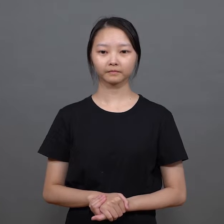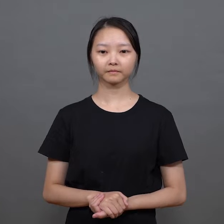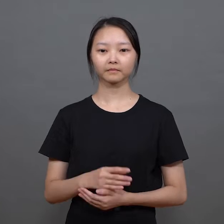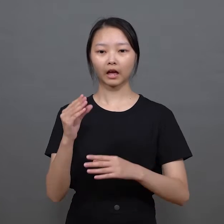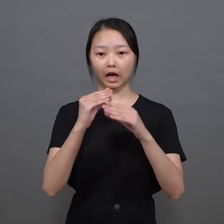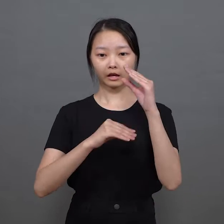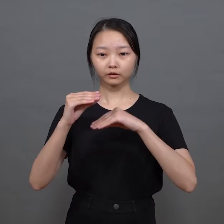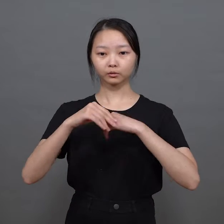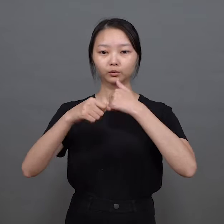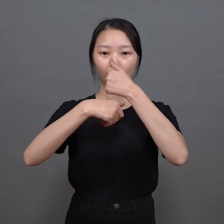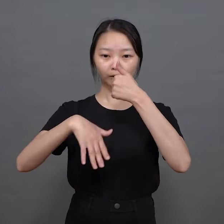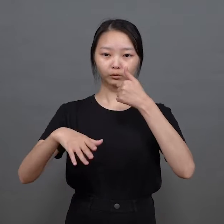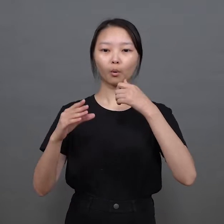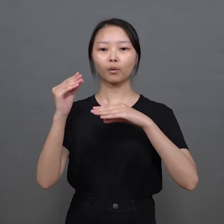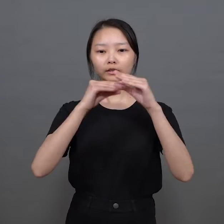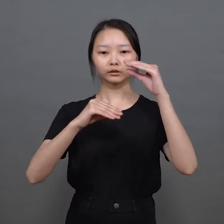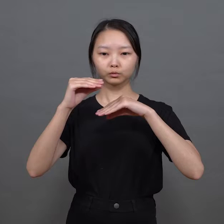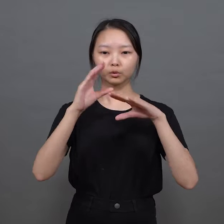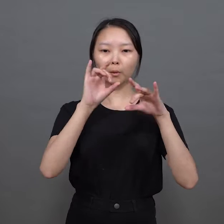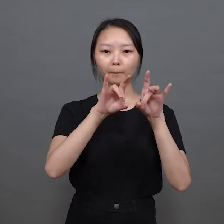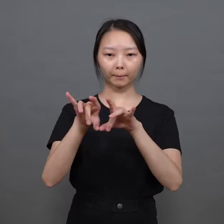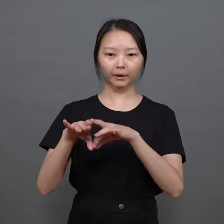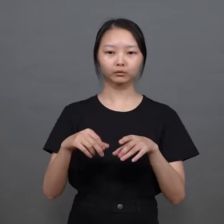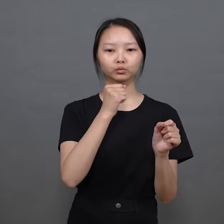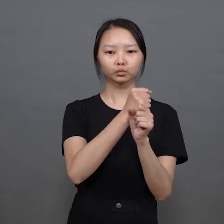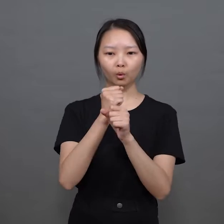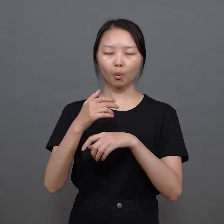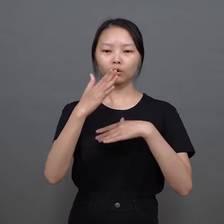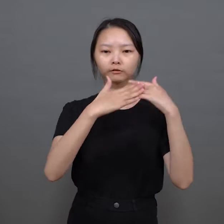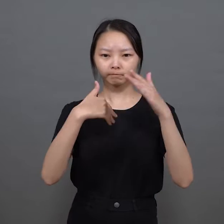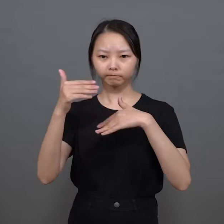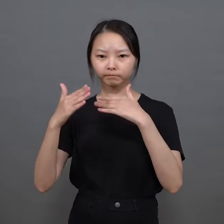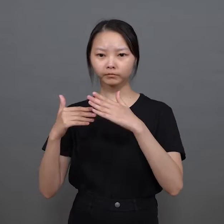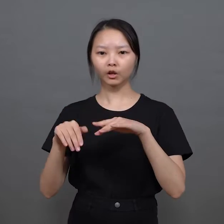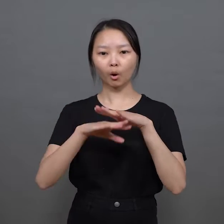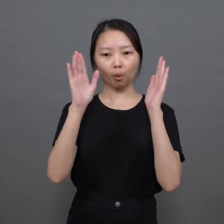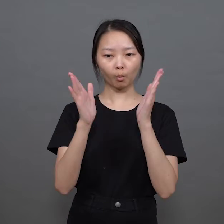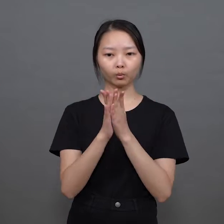The structural systems, building materials construction techniques